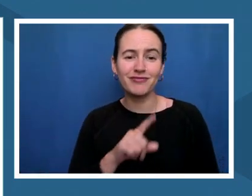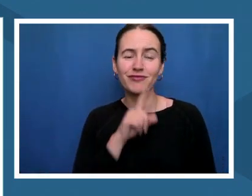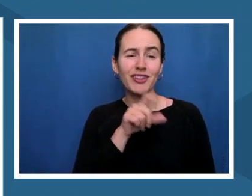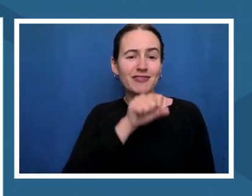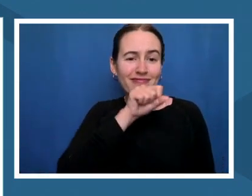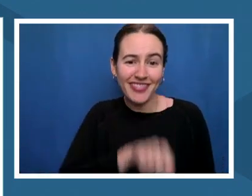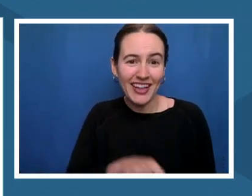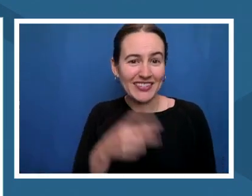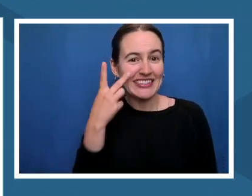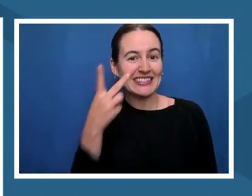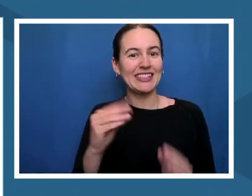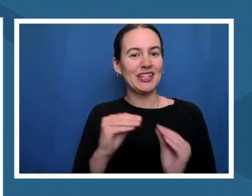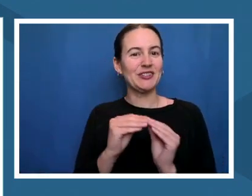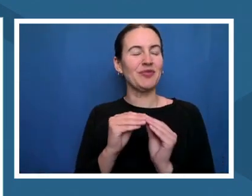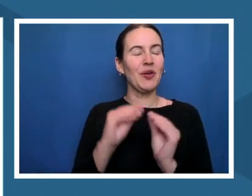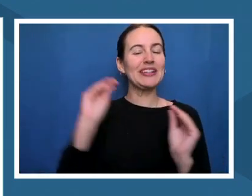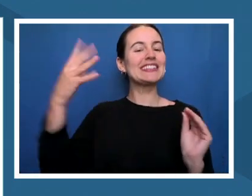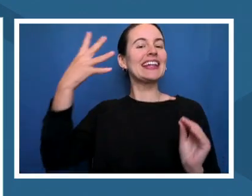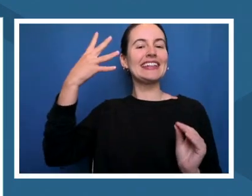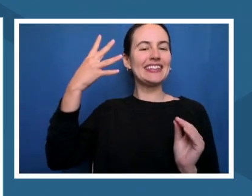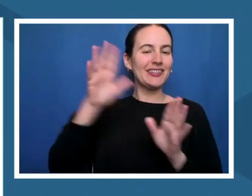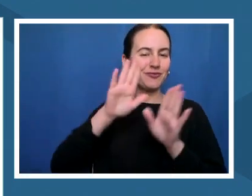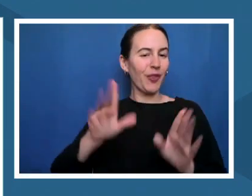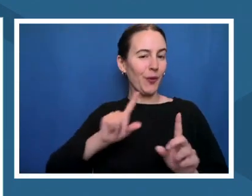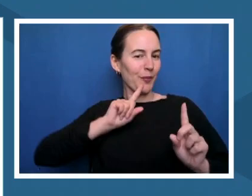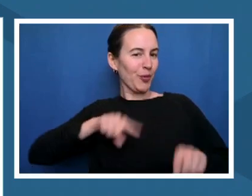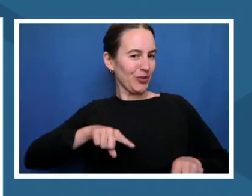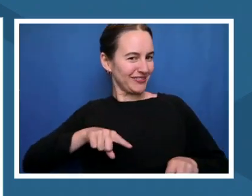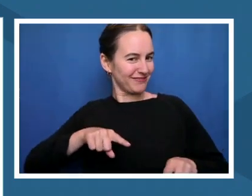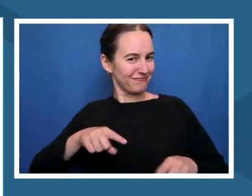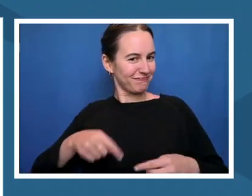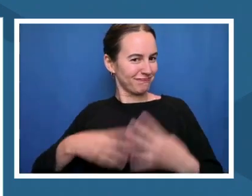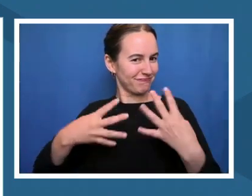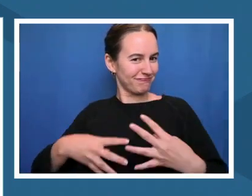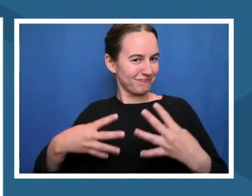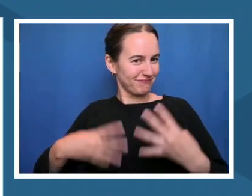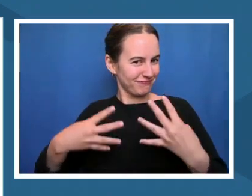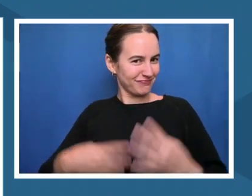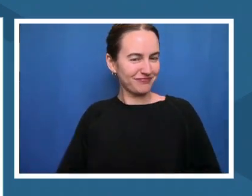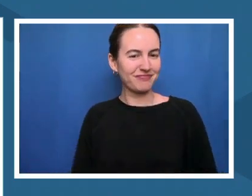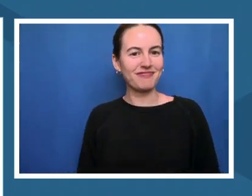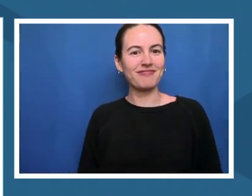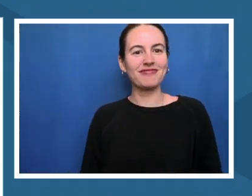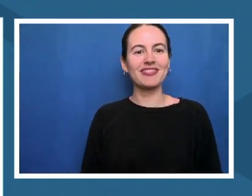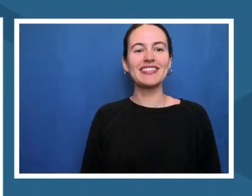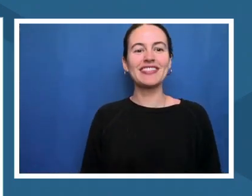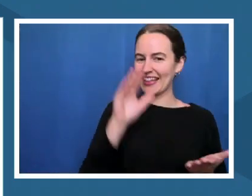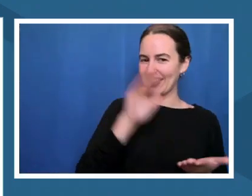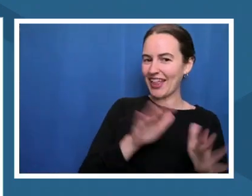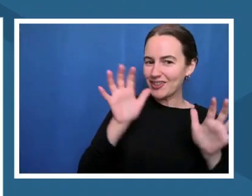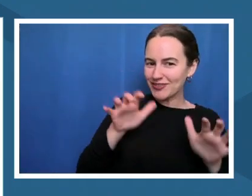um weather report on our screen